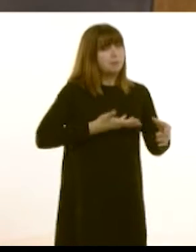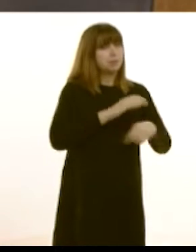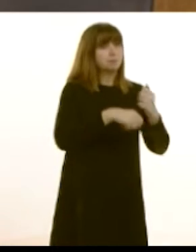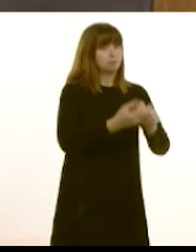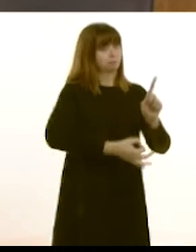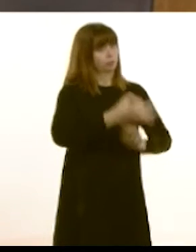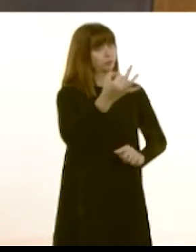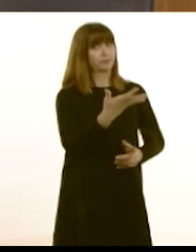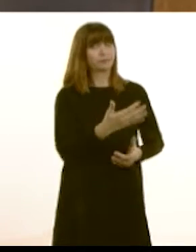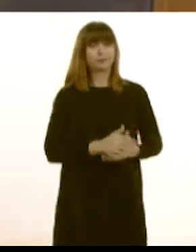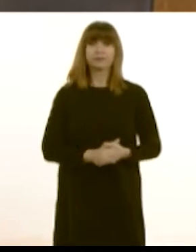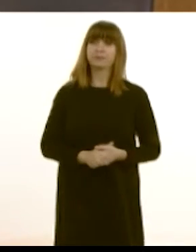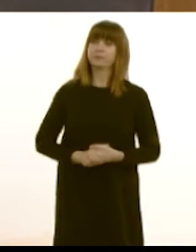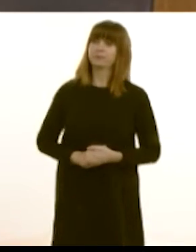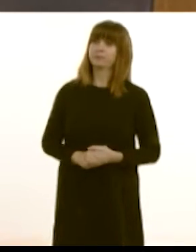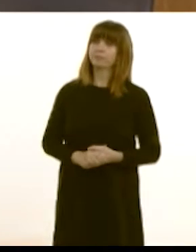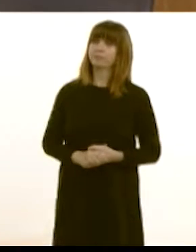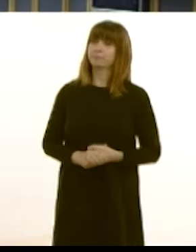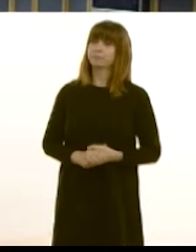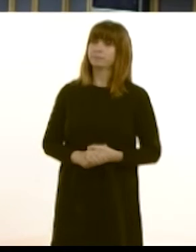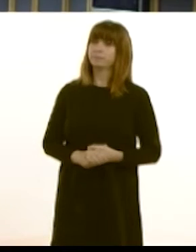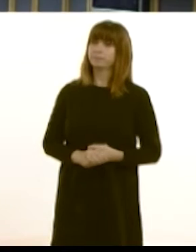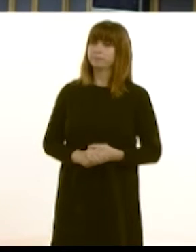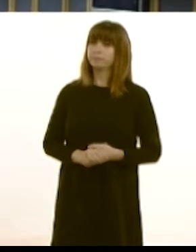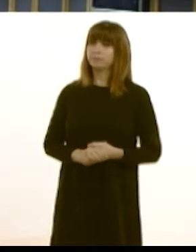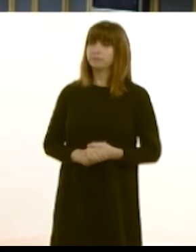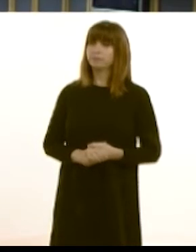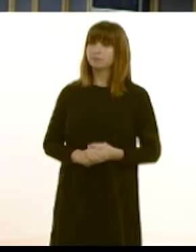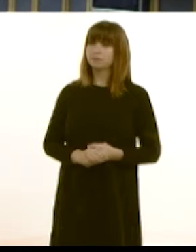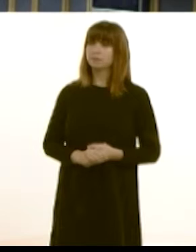Rhun ap Iorwerth: Wrth gwrs, mae yna botensial mawr i ardaloedd gwella busnes roi hwb economaidd